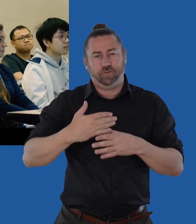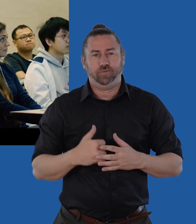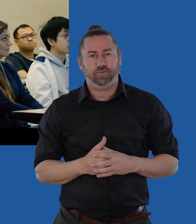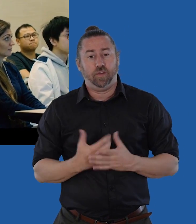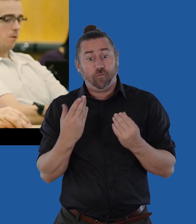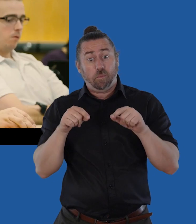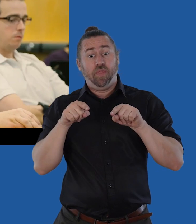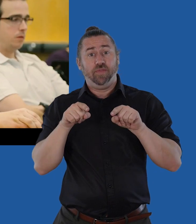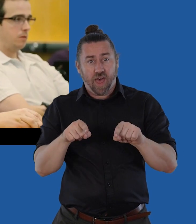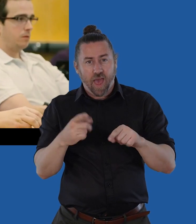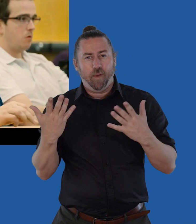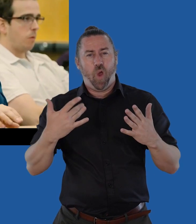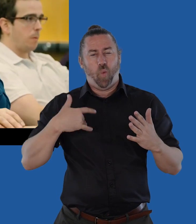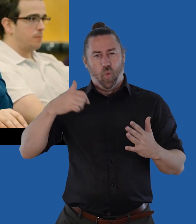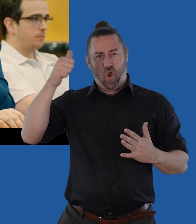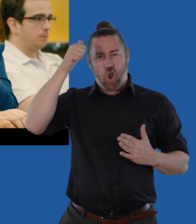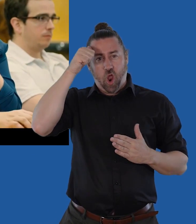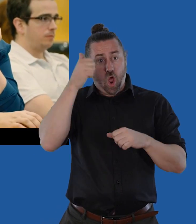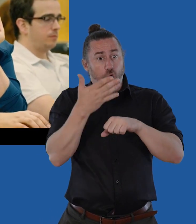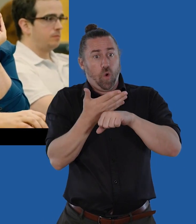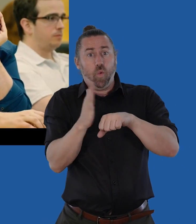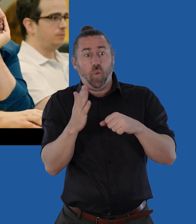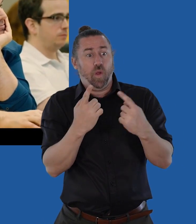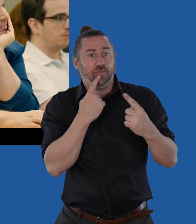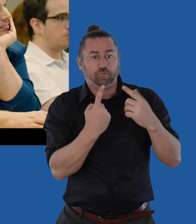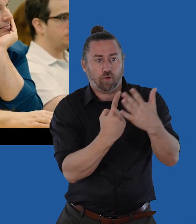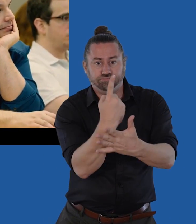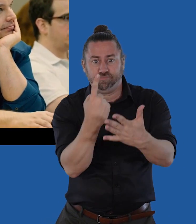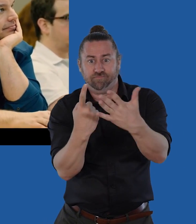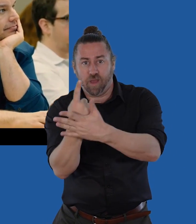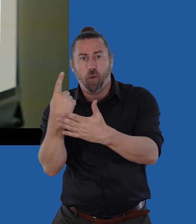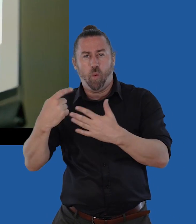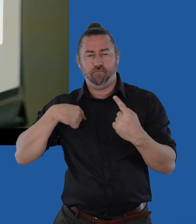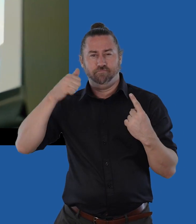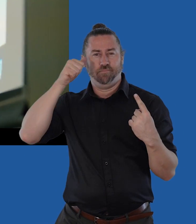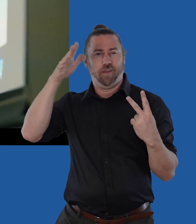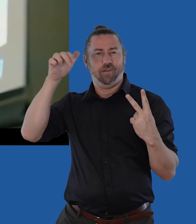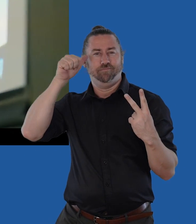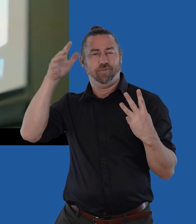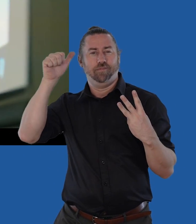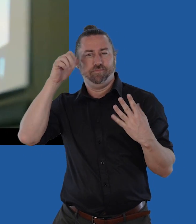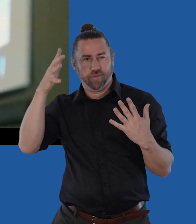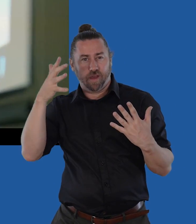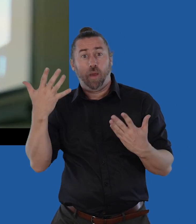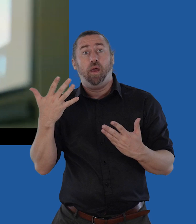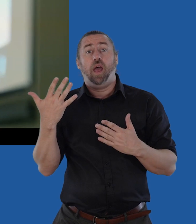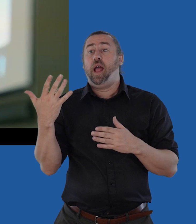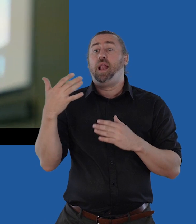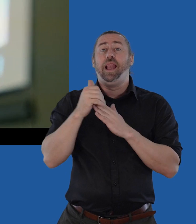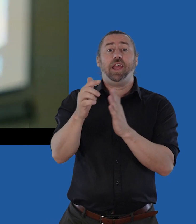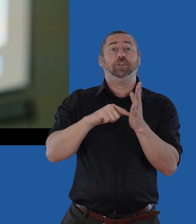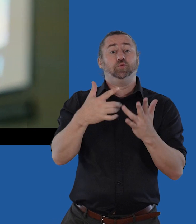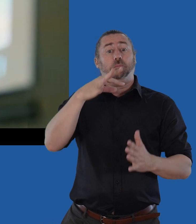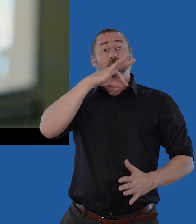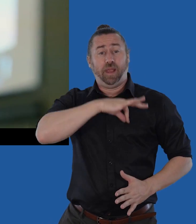lines of the information that is coming in, allowing us to constantly improve our customers' experience with accessible, intuitive technology.